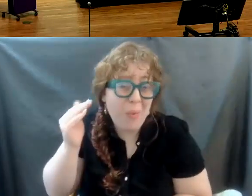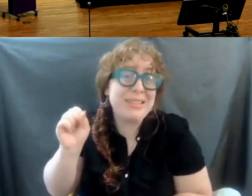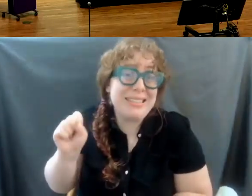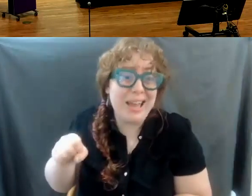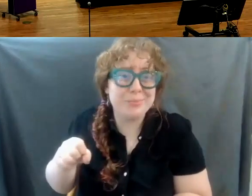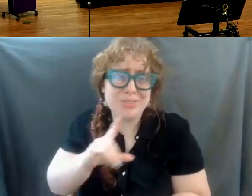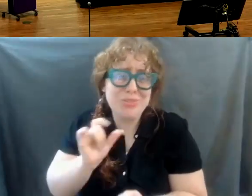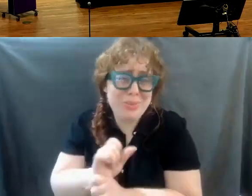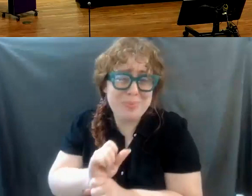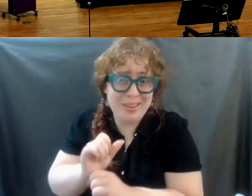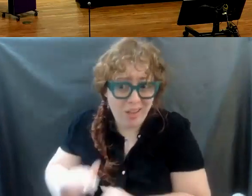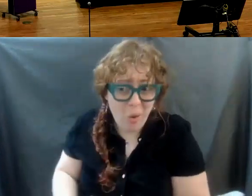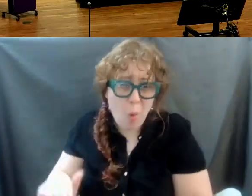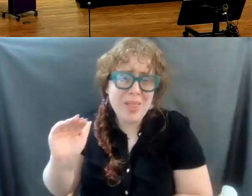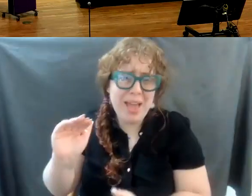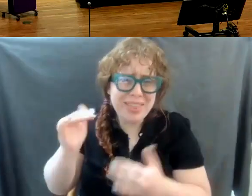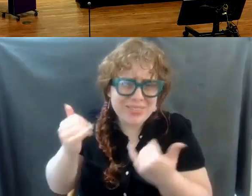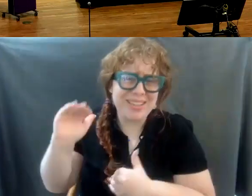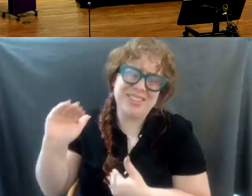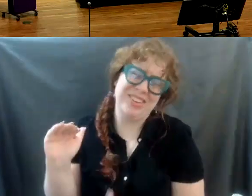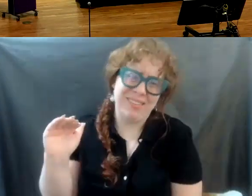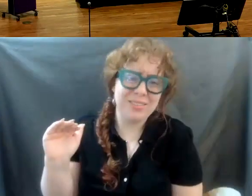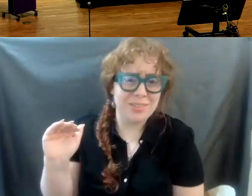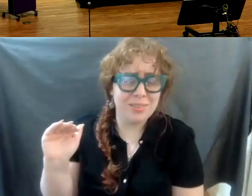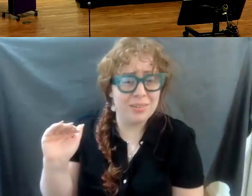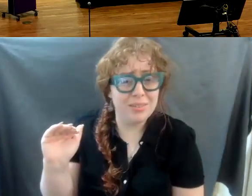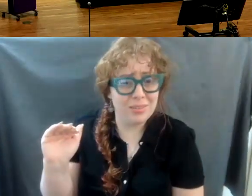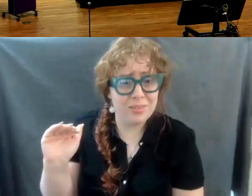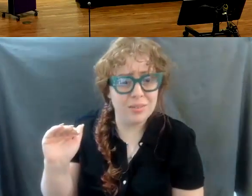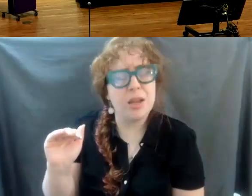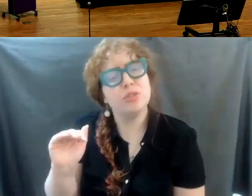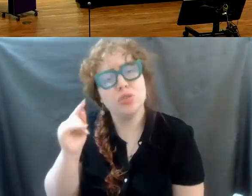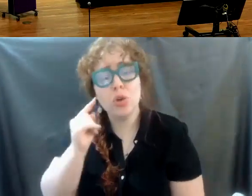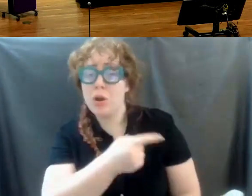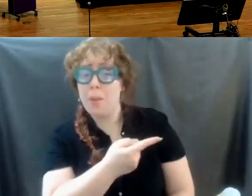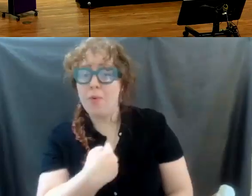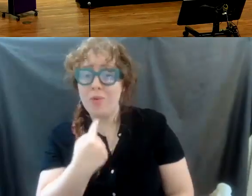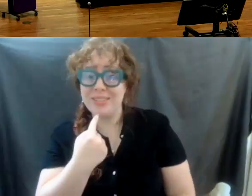And when I think about sort of this, this notion that a system creates disability beyond just happening